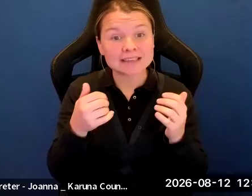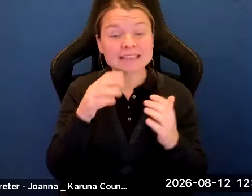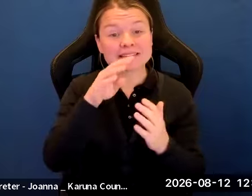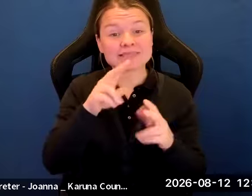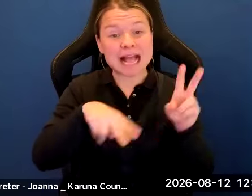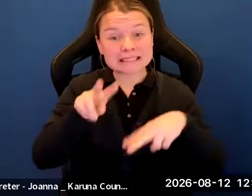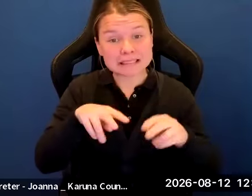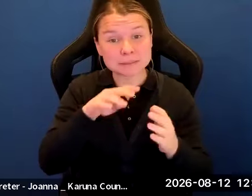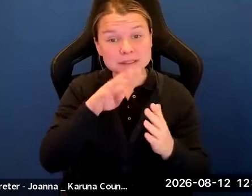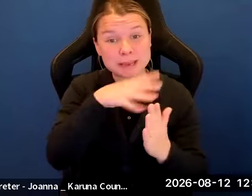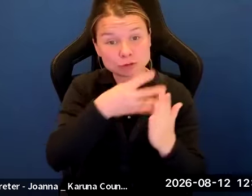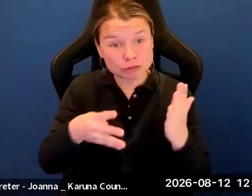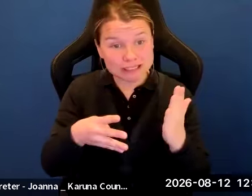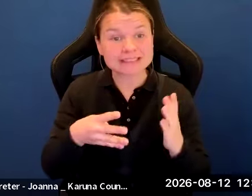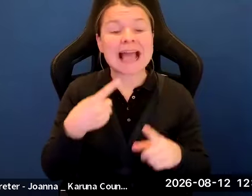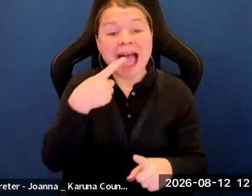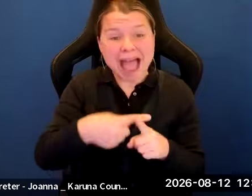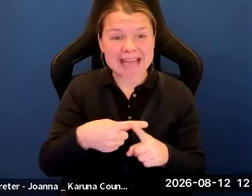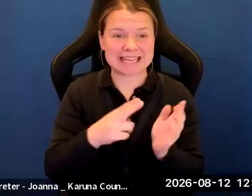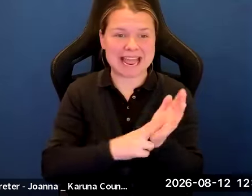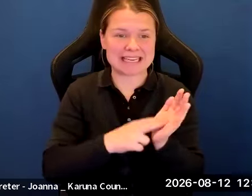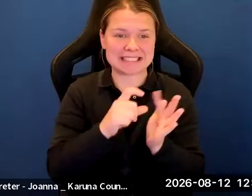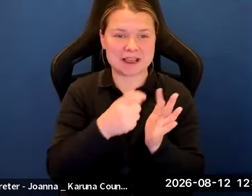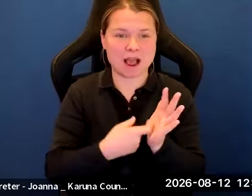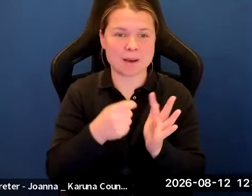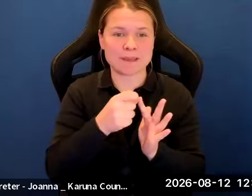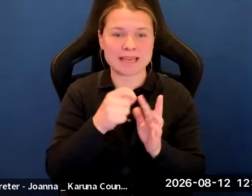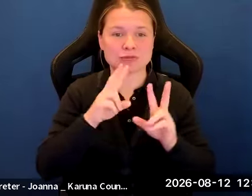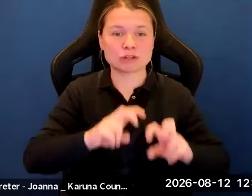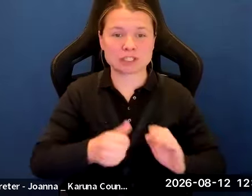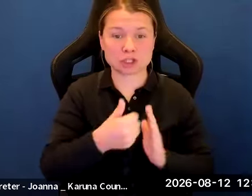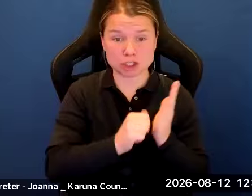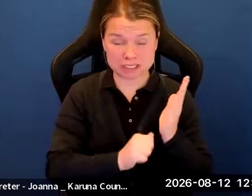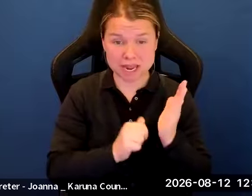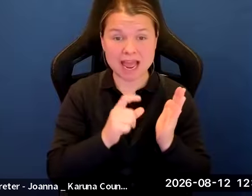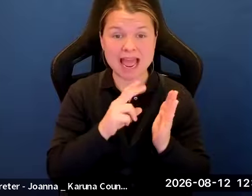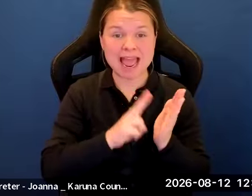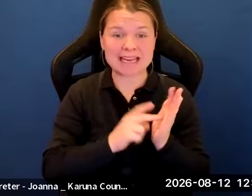from there. Please read the guidelines and the assessment